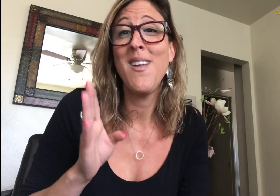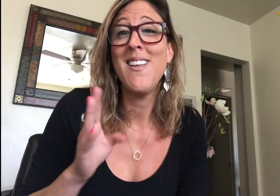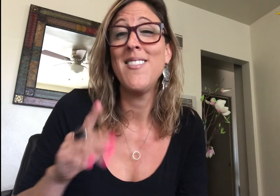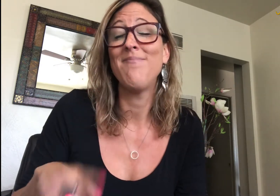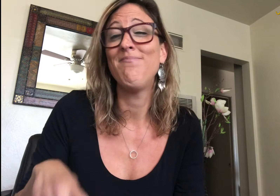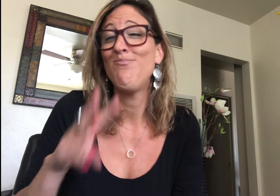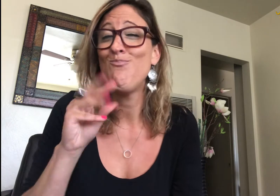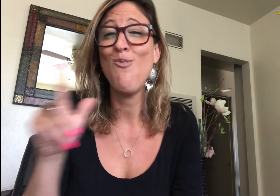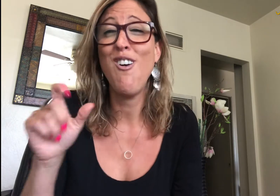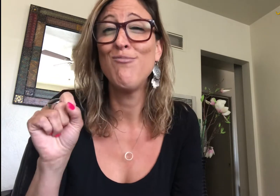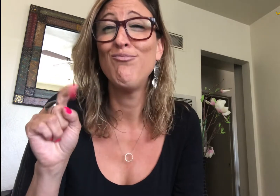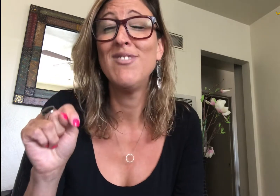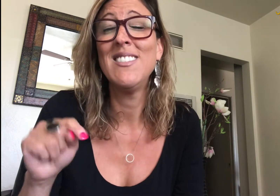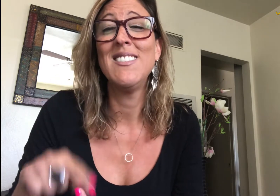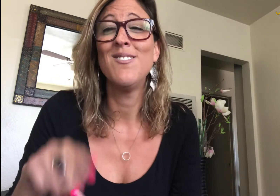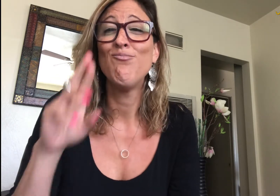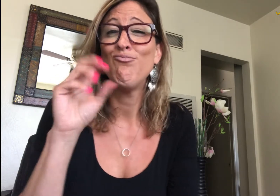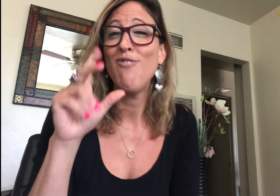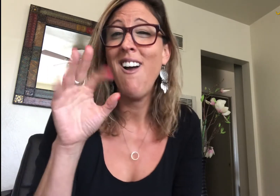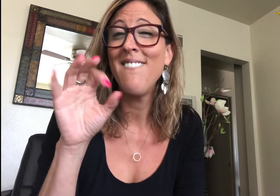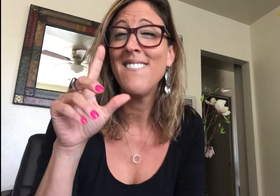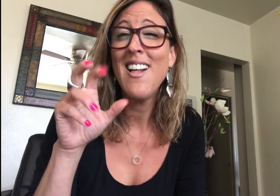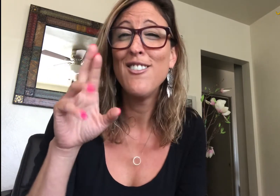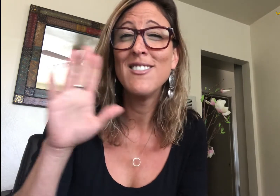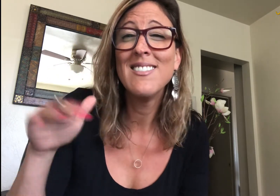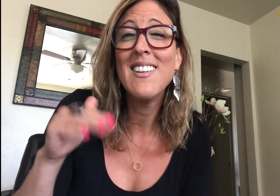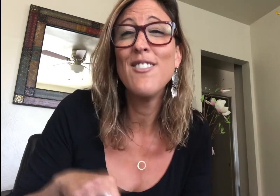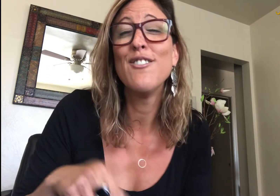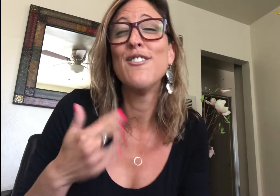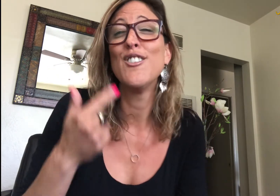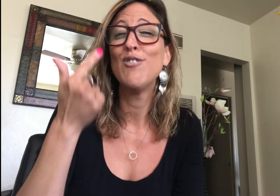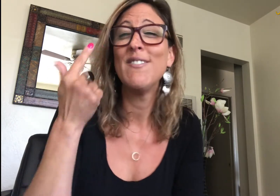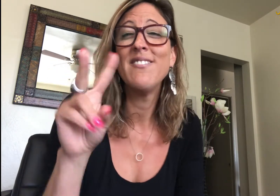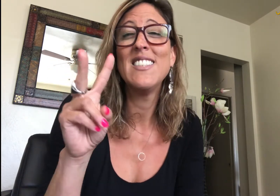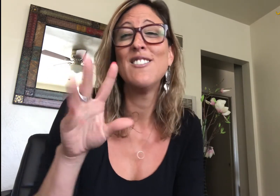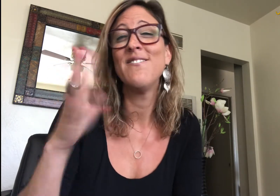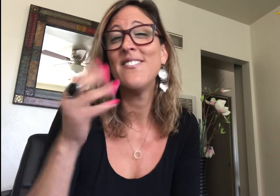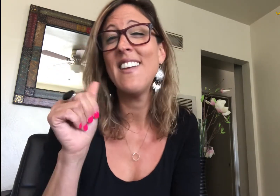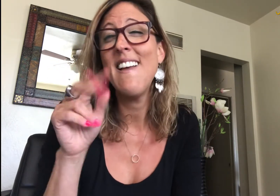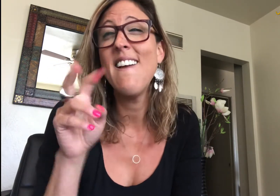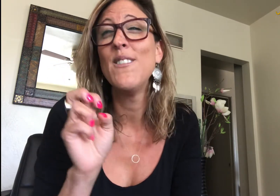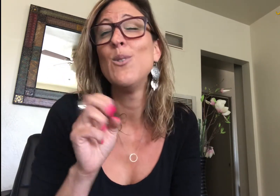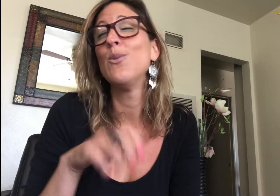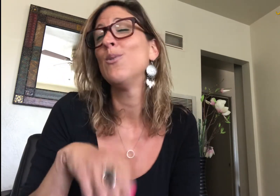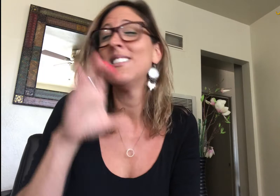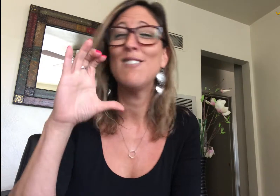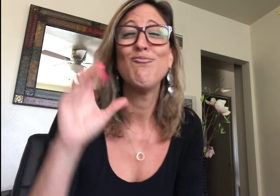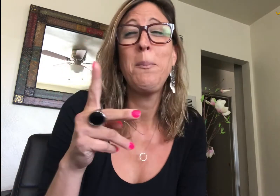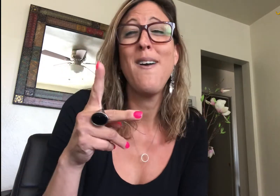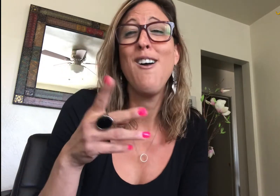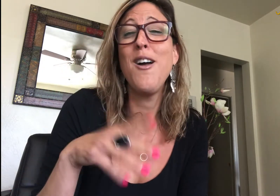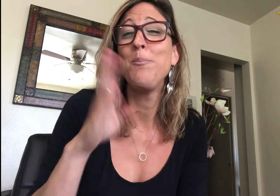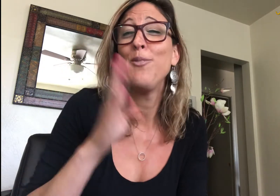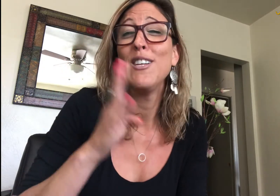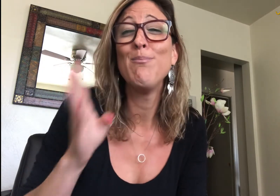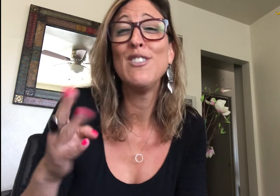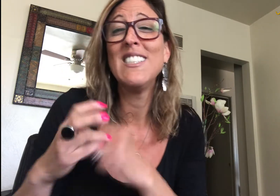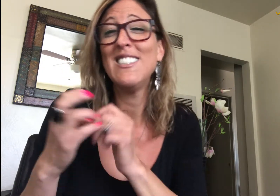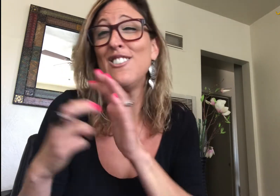For example; Broadway, Wall Street, Rockefeller Center, Greenwich Village, Fifth Avenue, Central Park, Brooklyn Bridge,